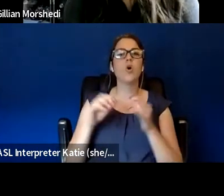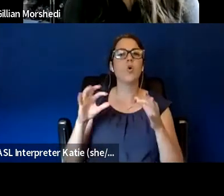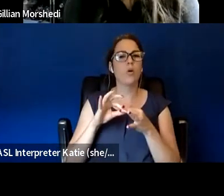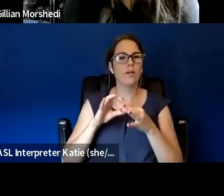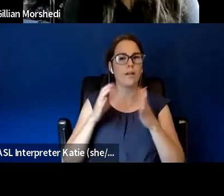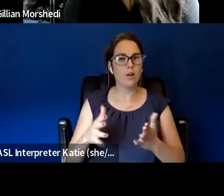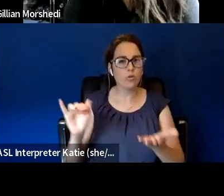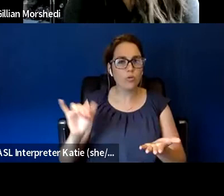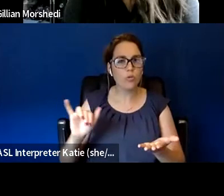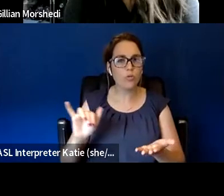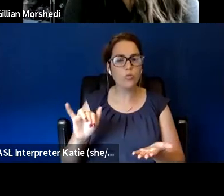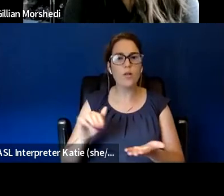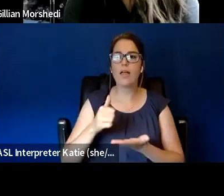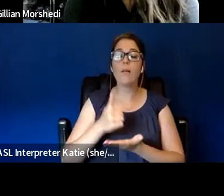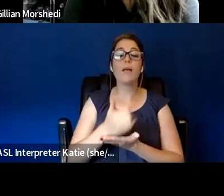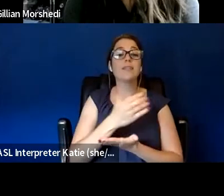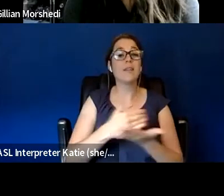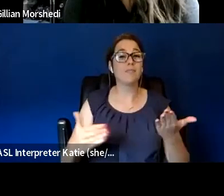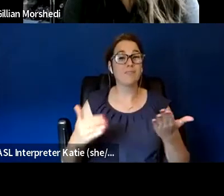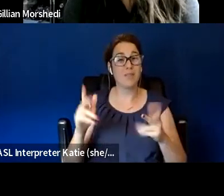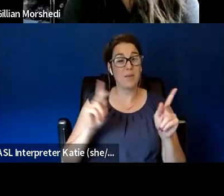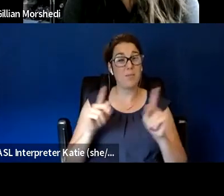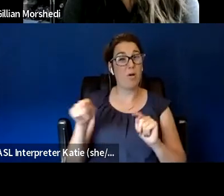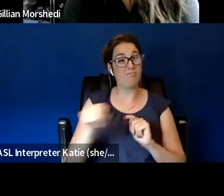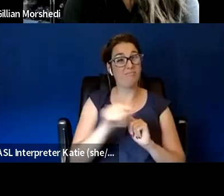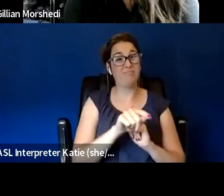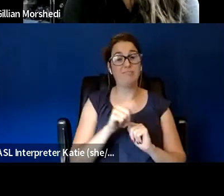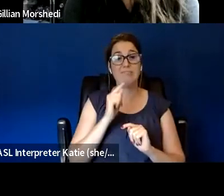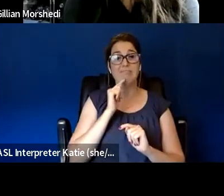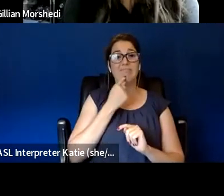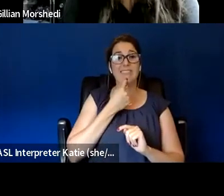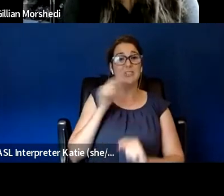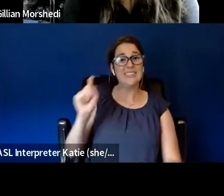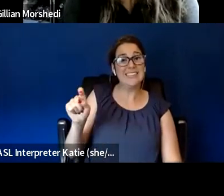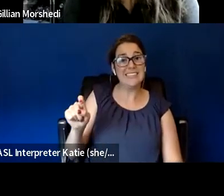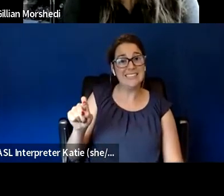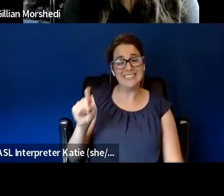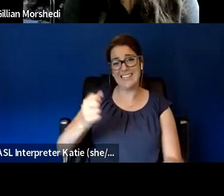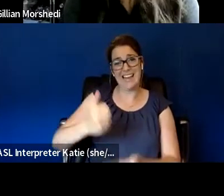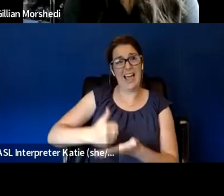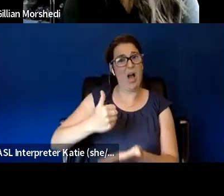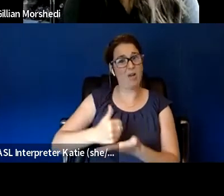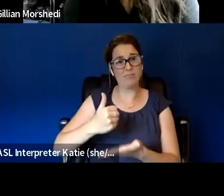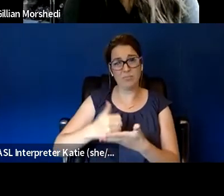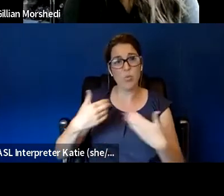seriously impaired folks to my attention. So we can address issues like